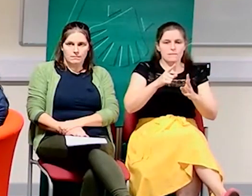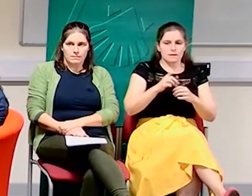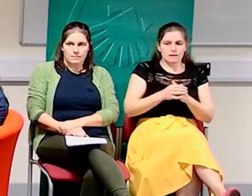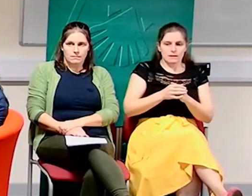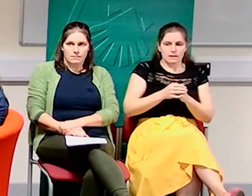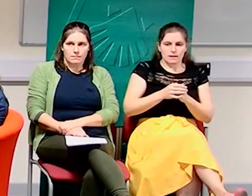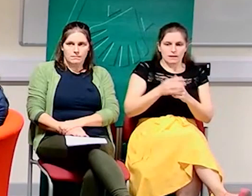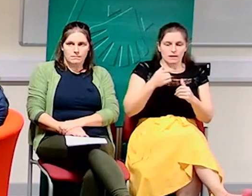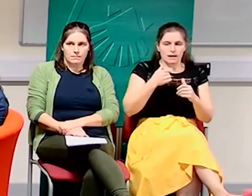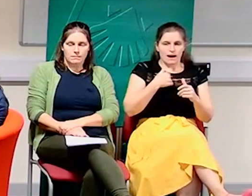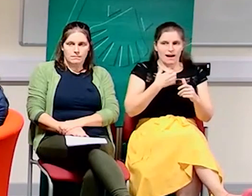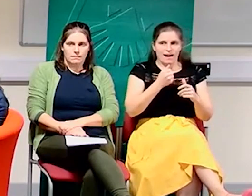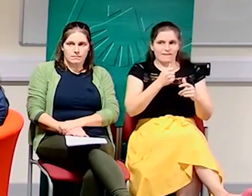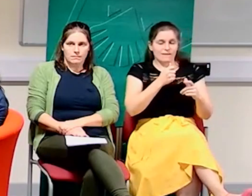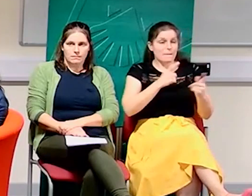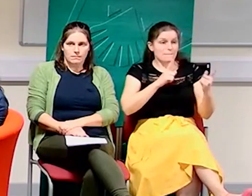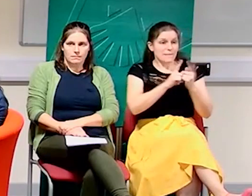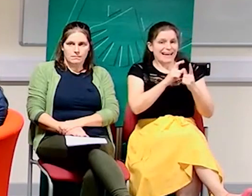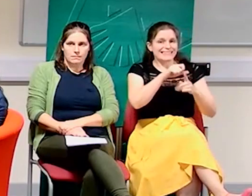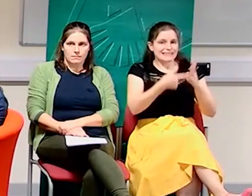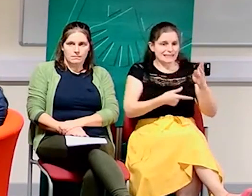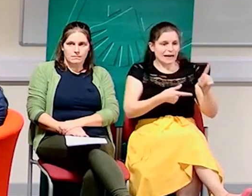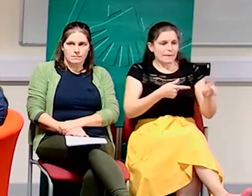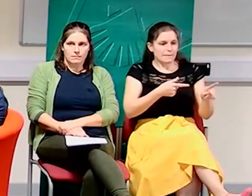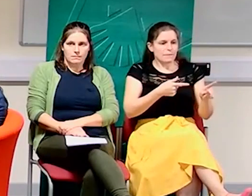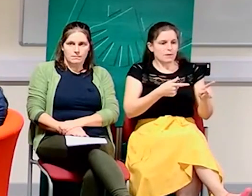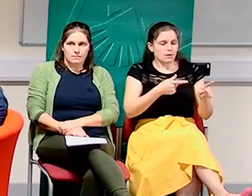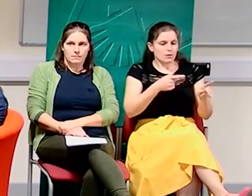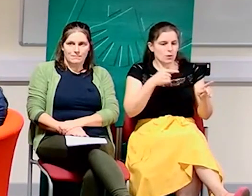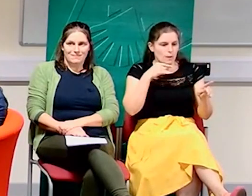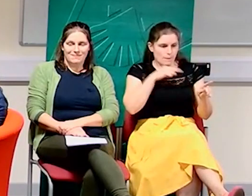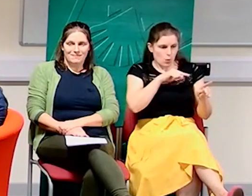boy we had the same injury I think he was more mentoring me but he didn't know that but I used